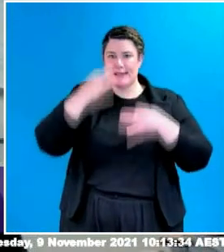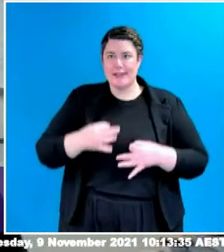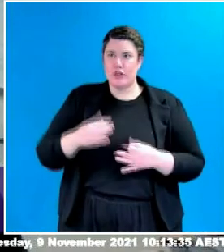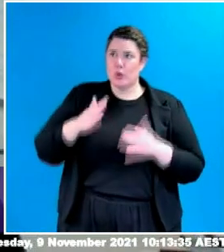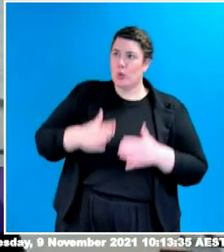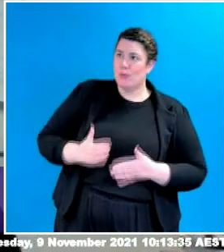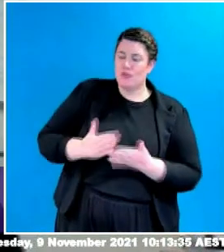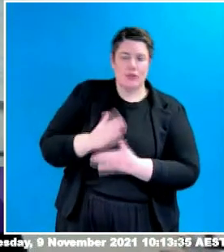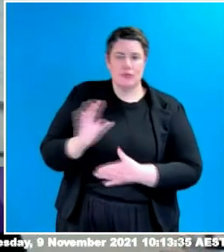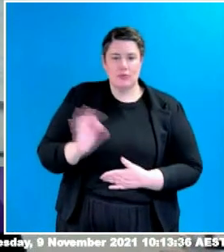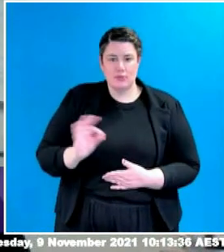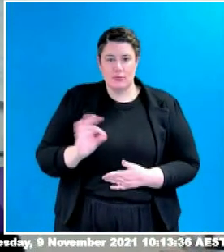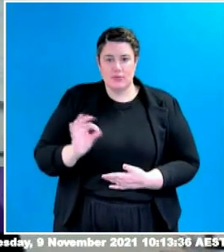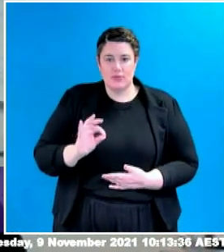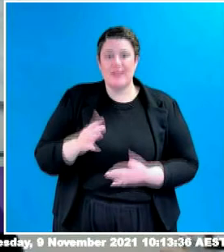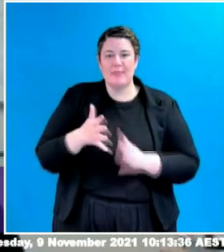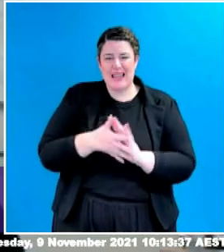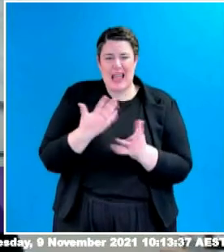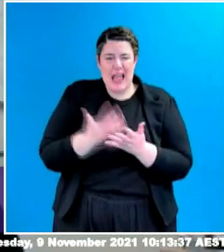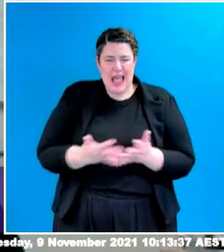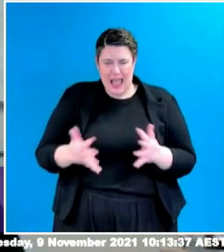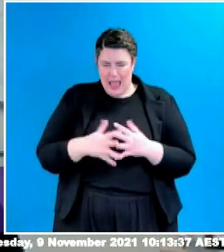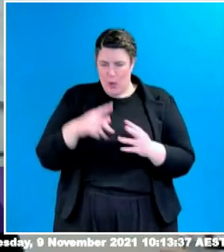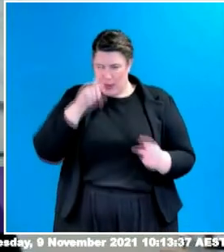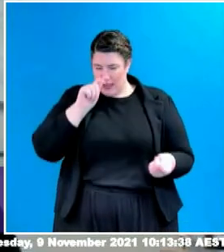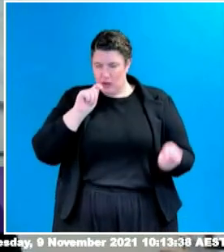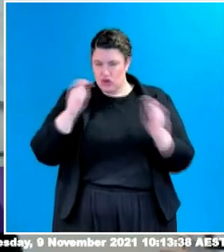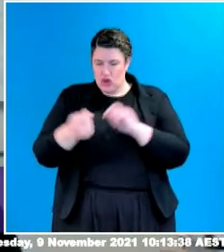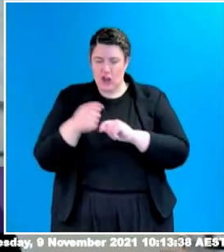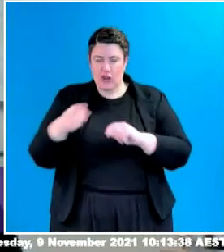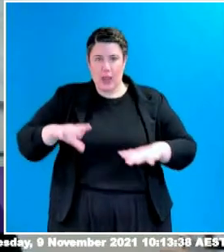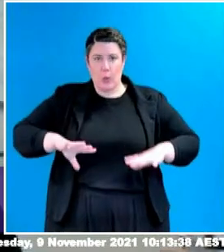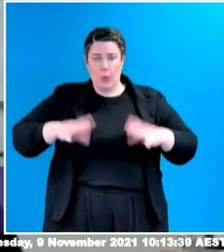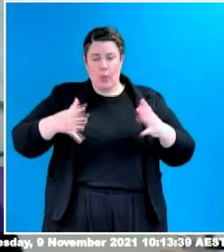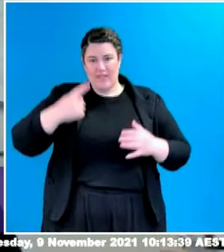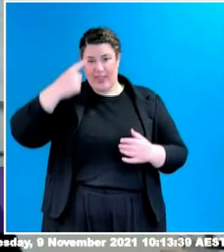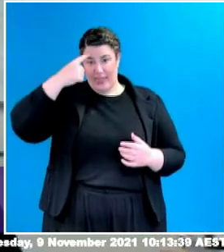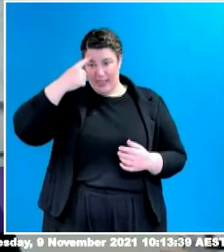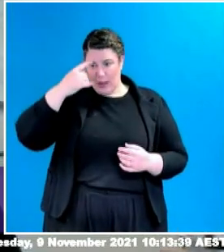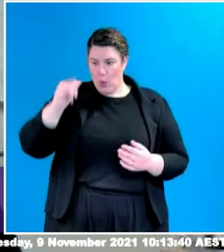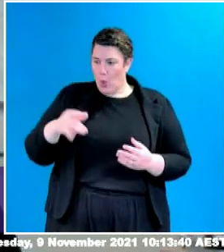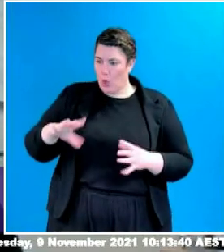So how do we get it to be a framework they turn to when they are making